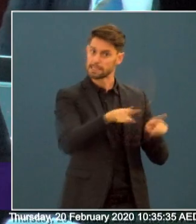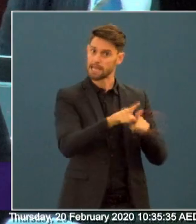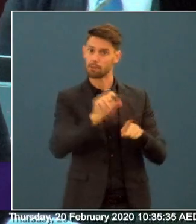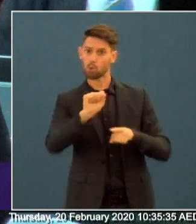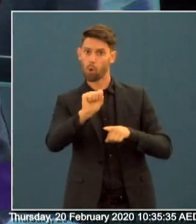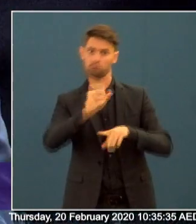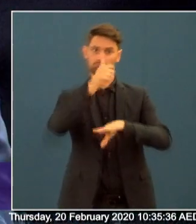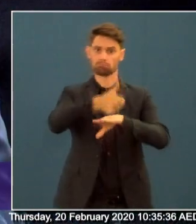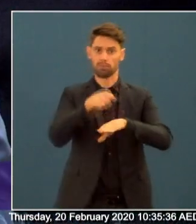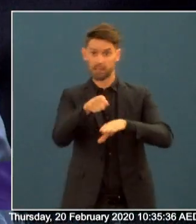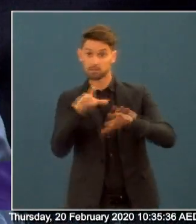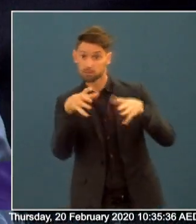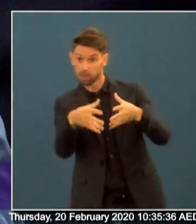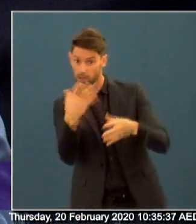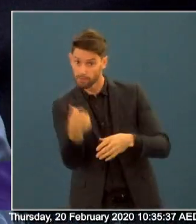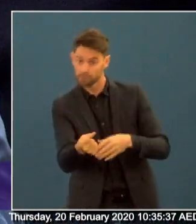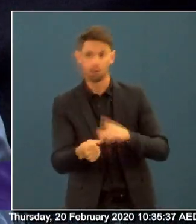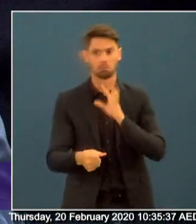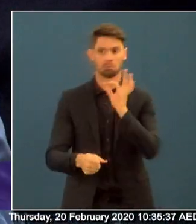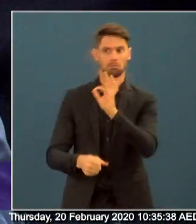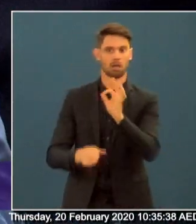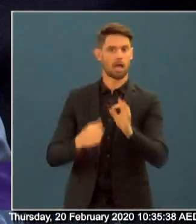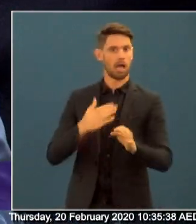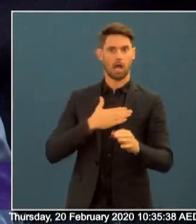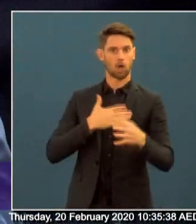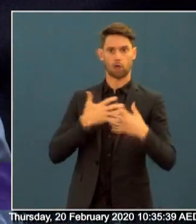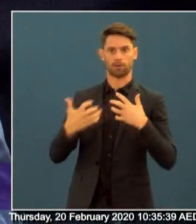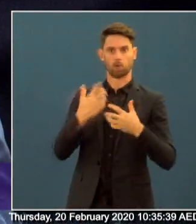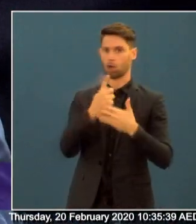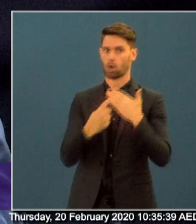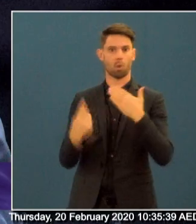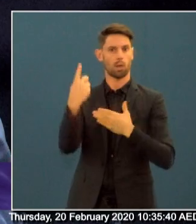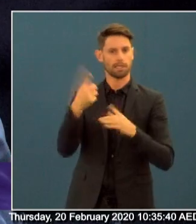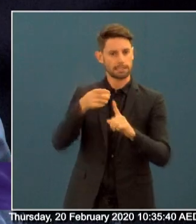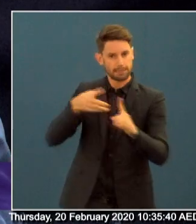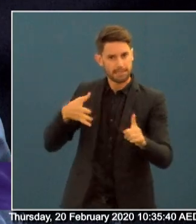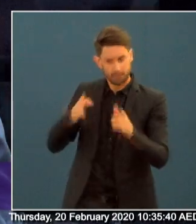Not in the field of intellectual disability and developmental disability and mental health, specifically.